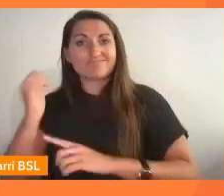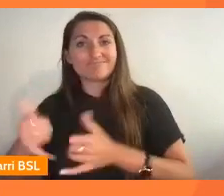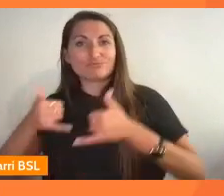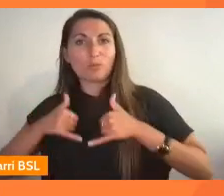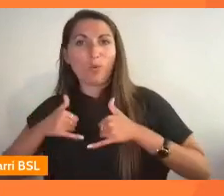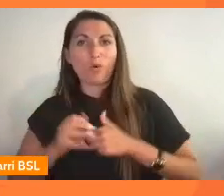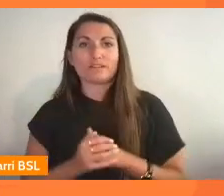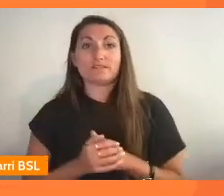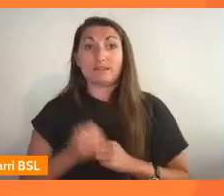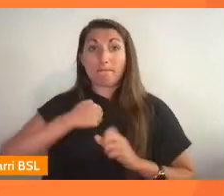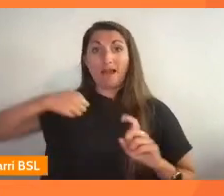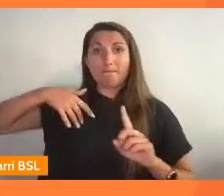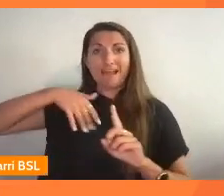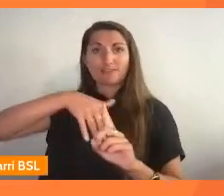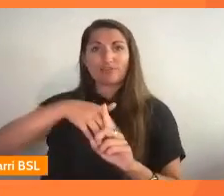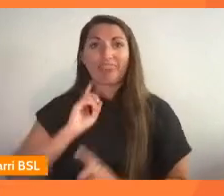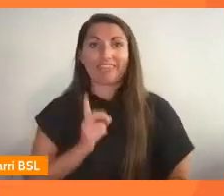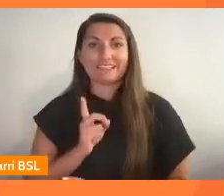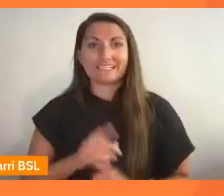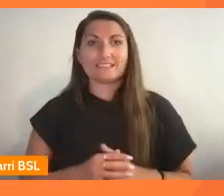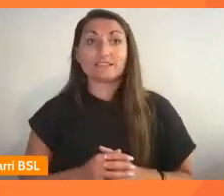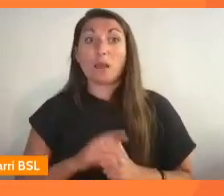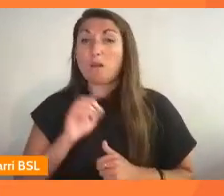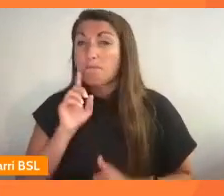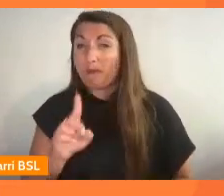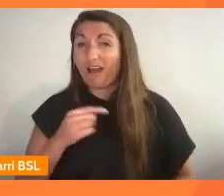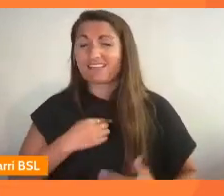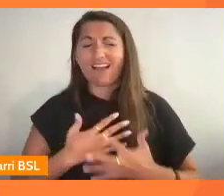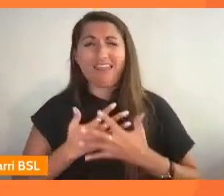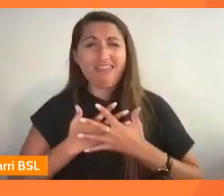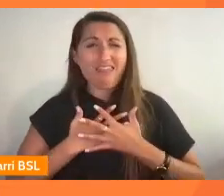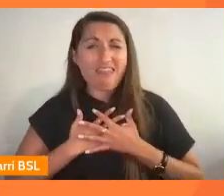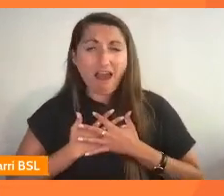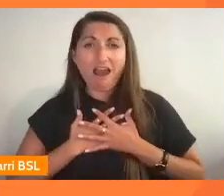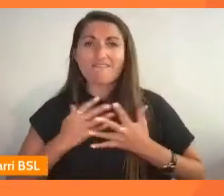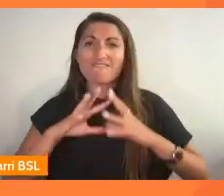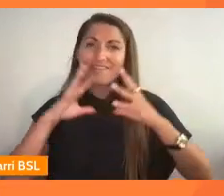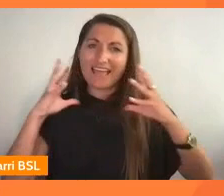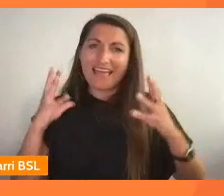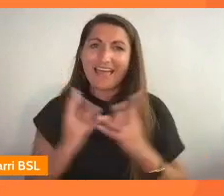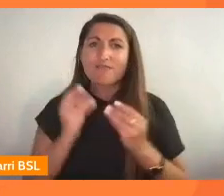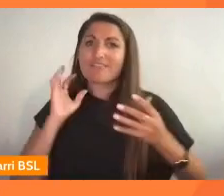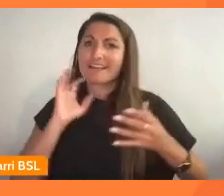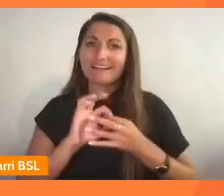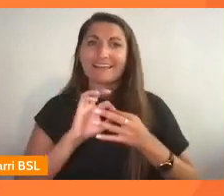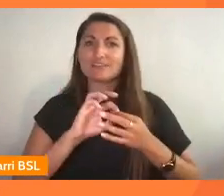Very much here, but I love everything to do with VR and technology